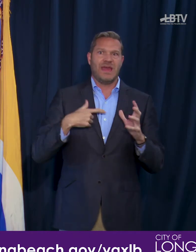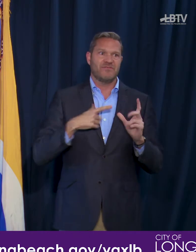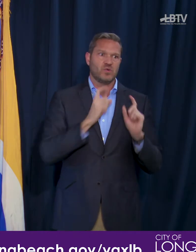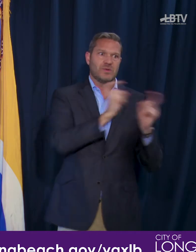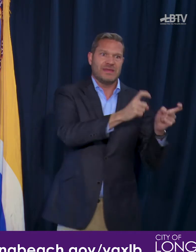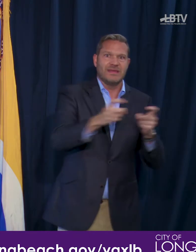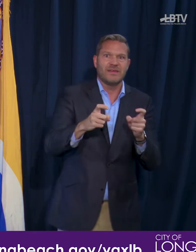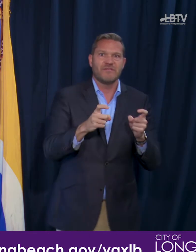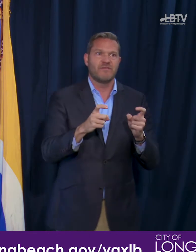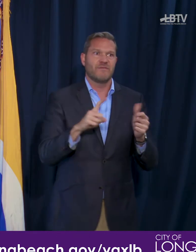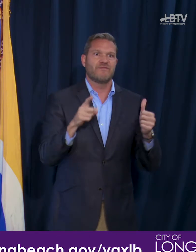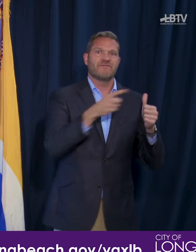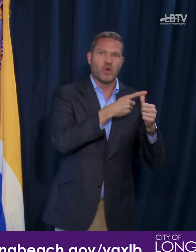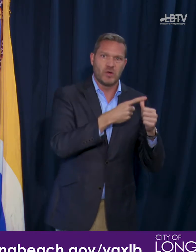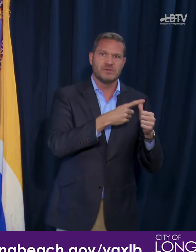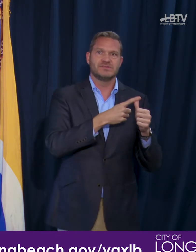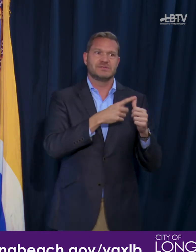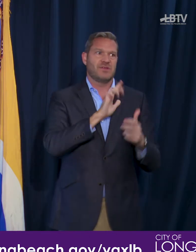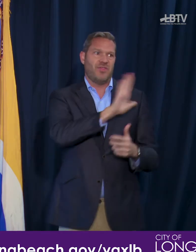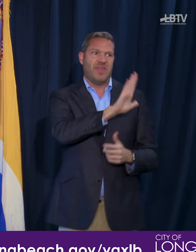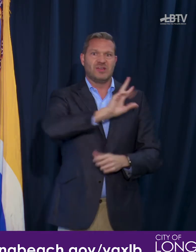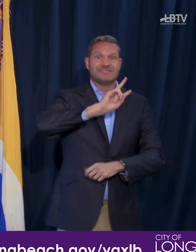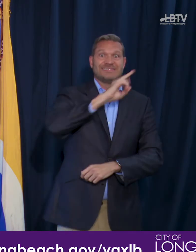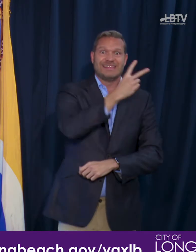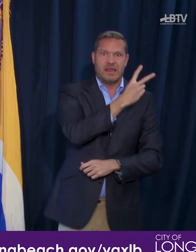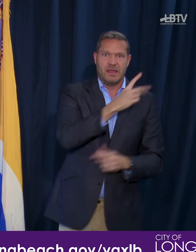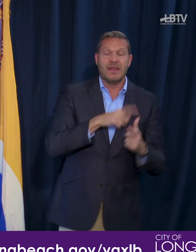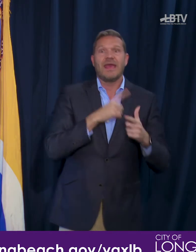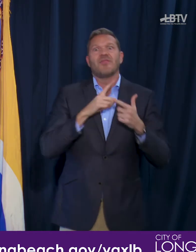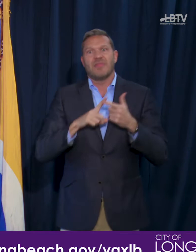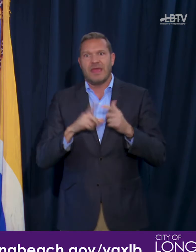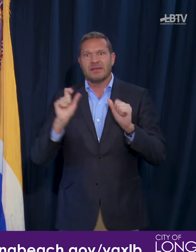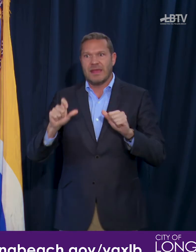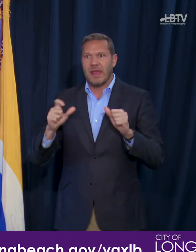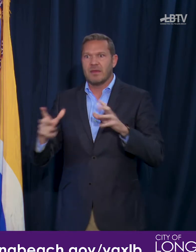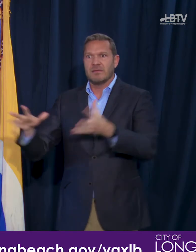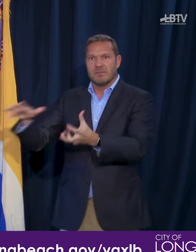We've also had some questions about when those shots should take place and how they get them.